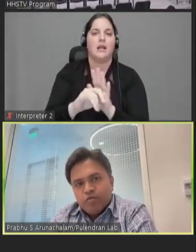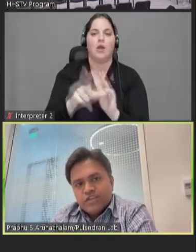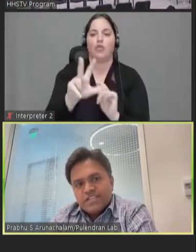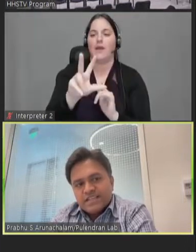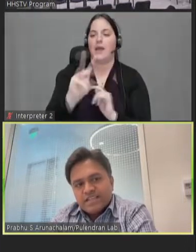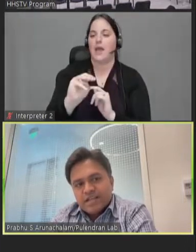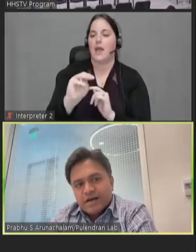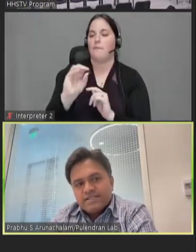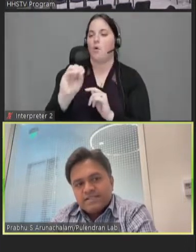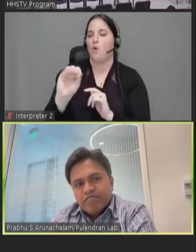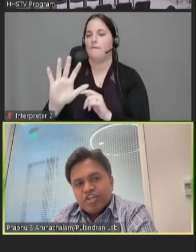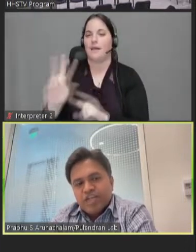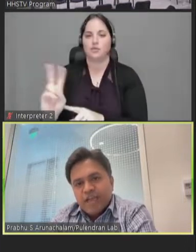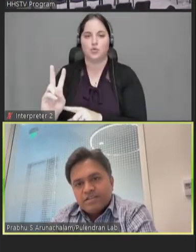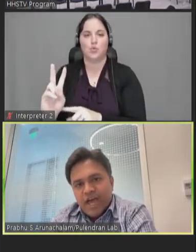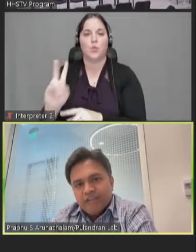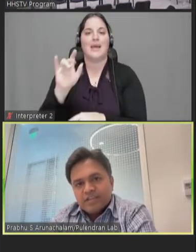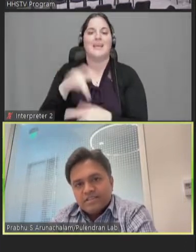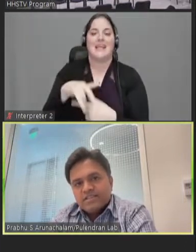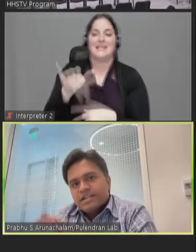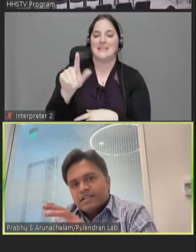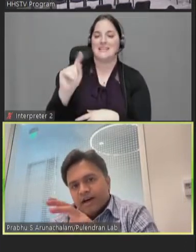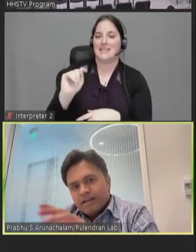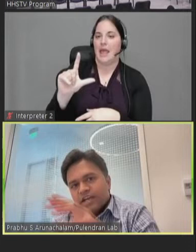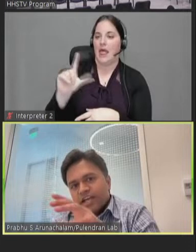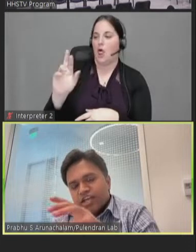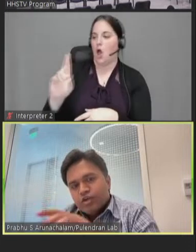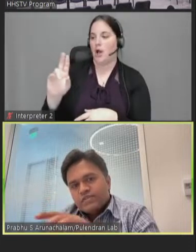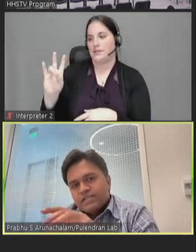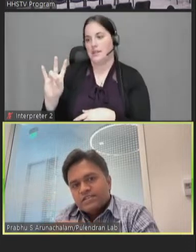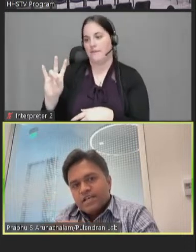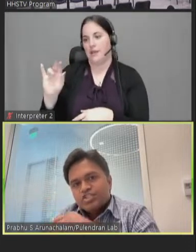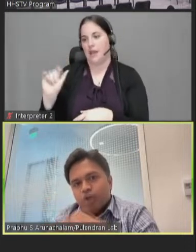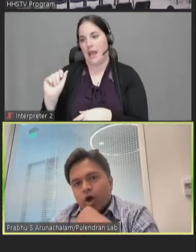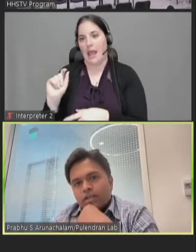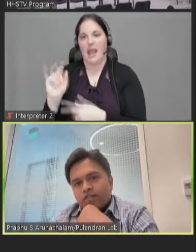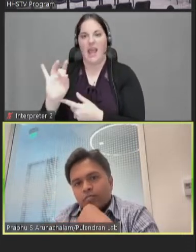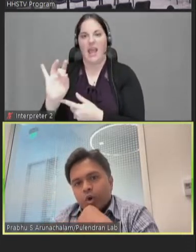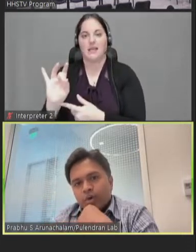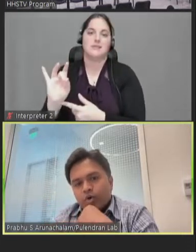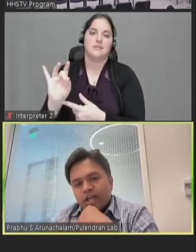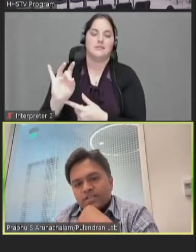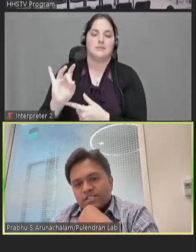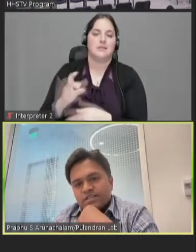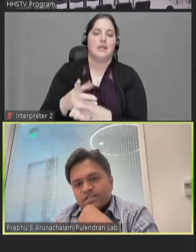which is a TLR-7/8 agonist that induces such long-lived bone marrow plasma cells.